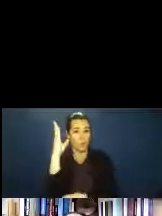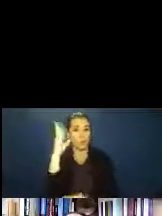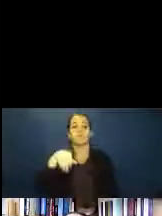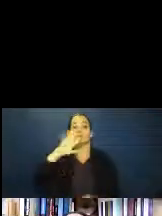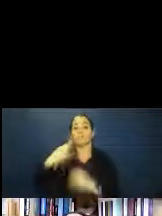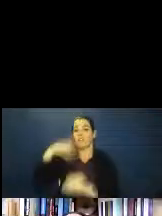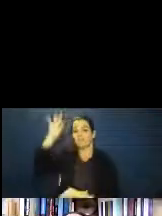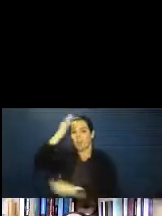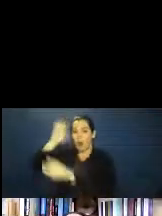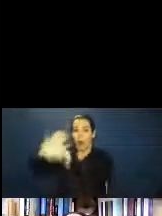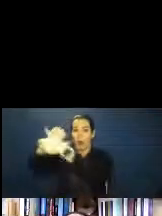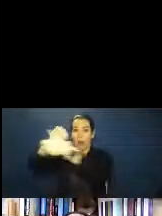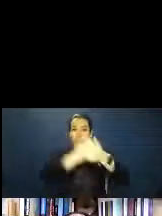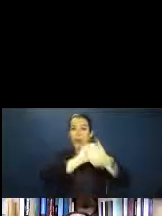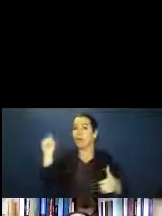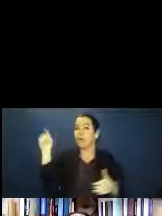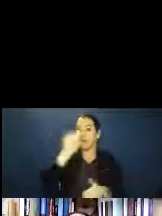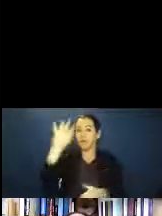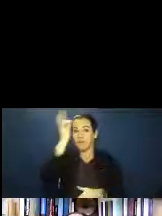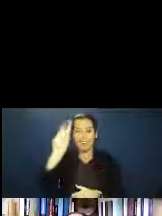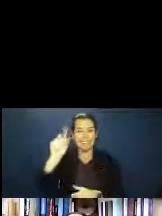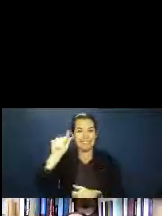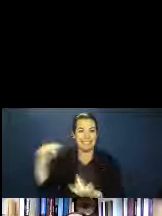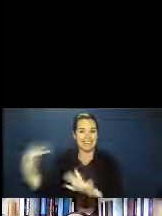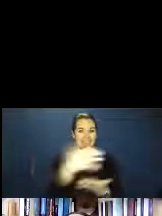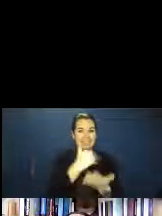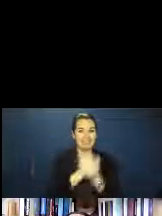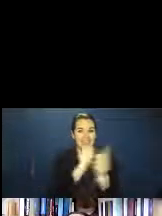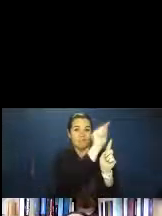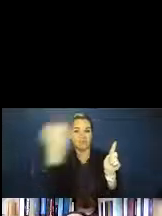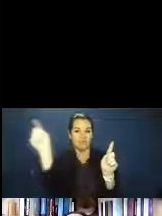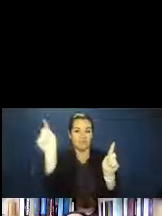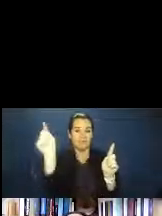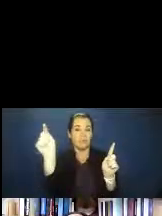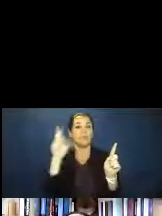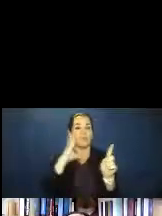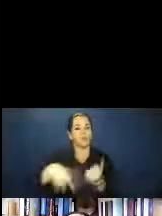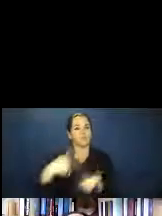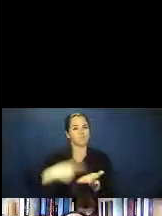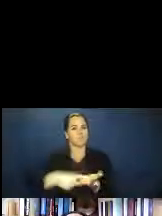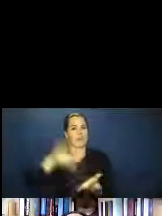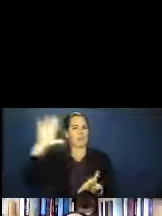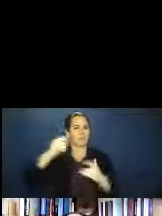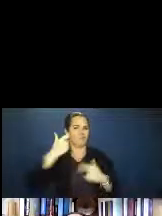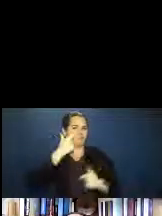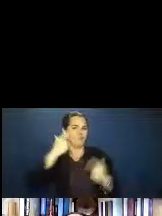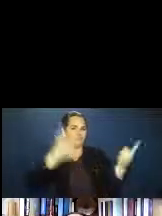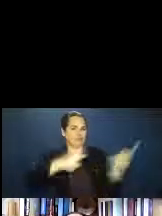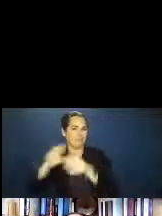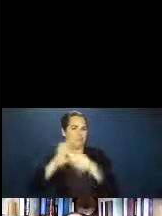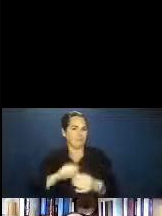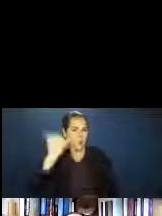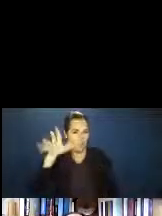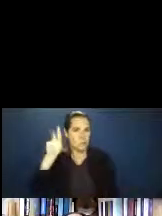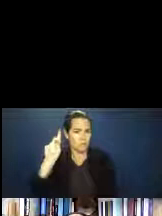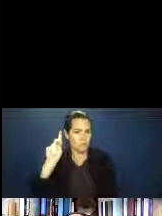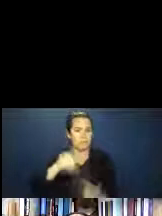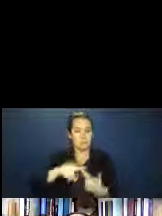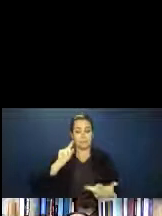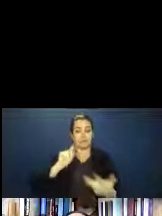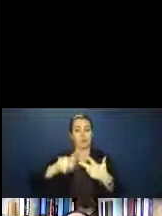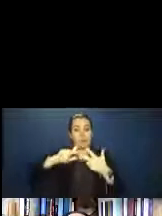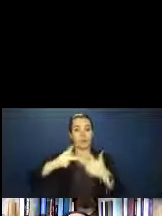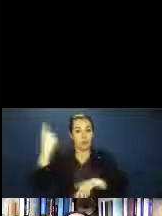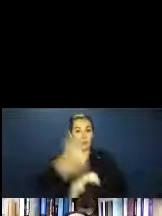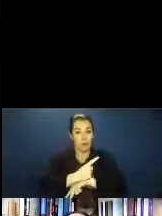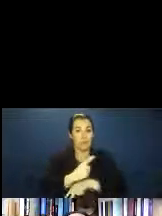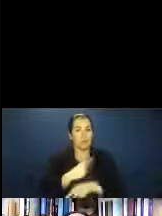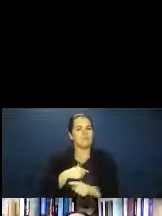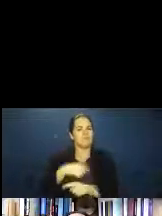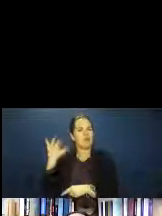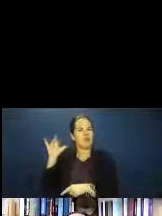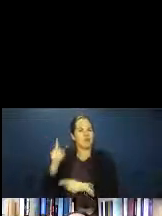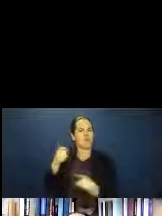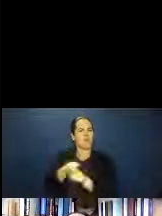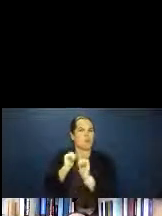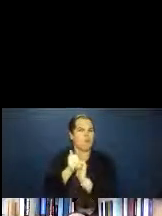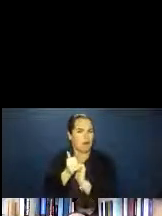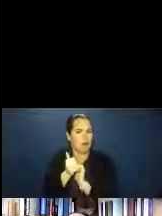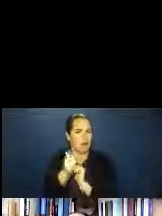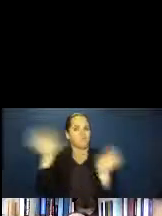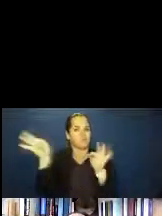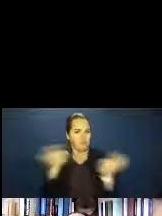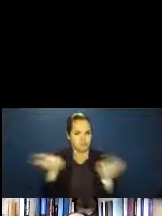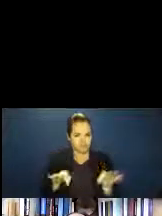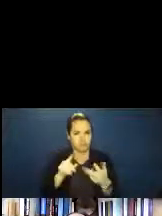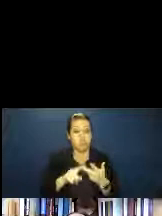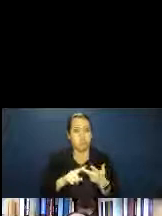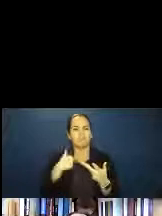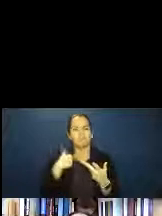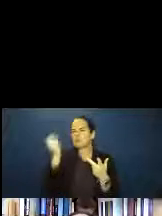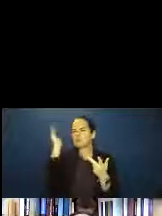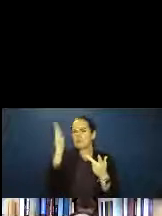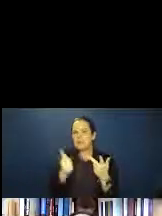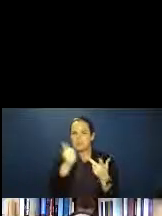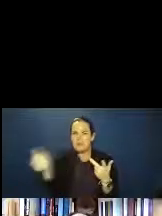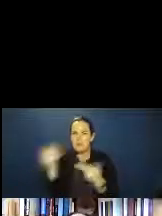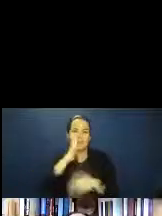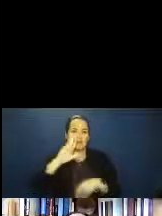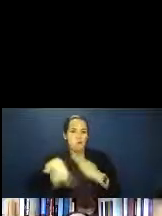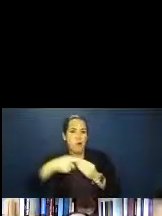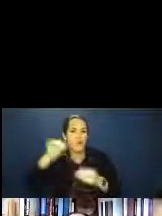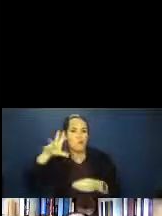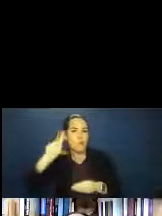forms and shapes, we're going to break it up and do Zoom days, four days like this one. We're going to have four days all at noontime. We're going to talk about the annual report. We're going to do the statistics today, all the products. Day two, tomorrow, at noon,